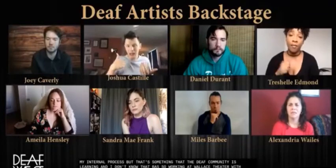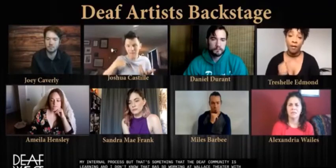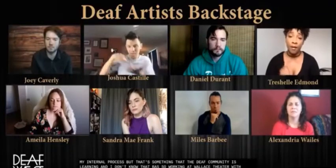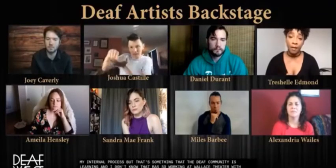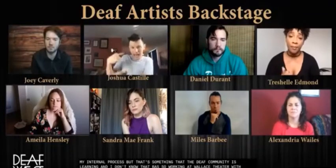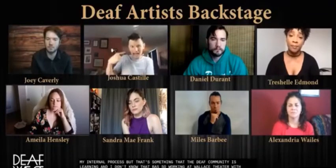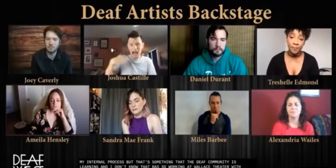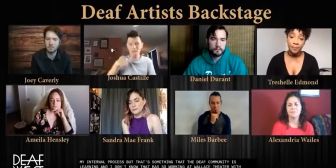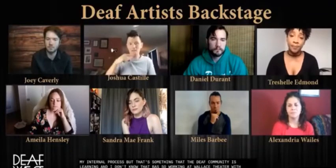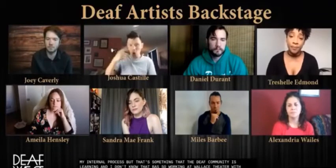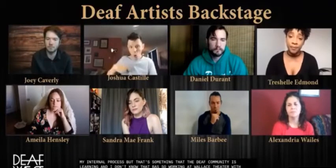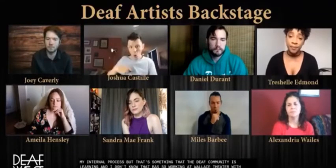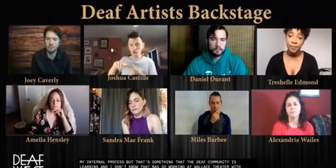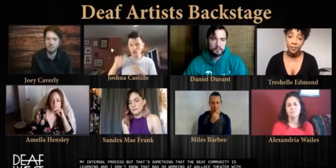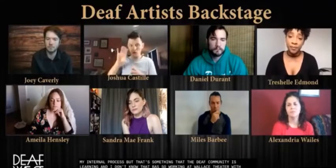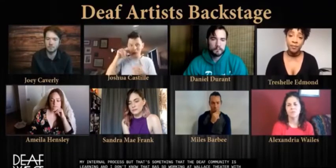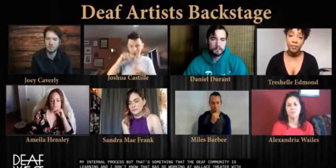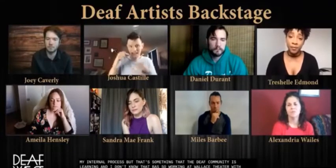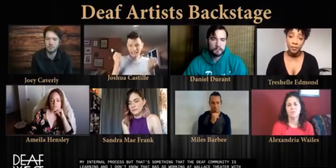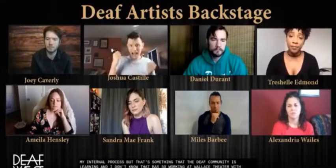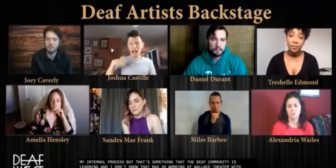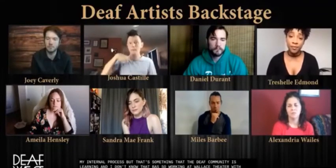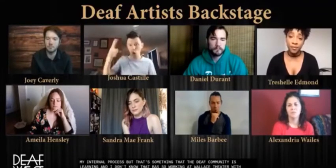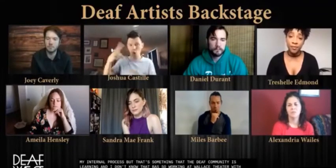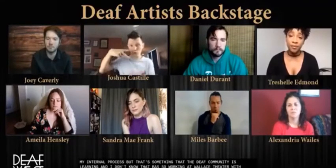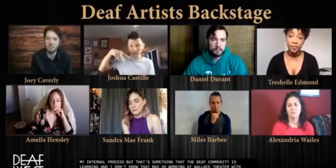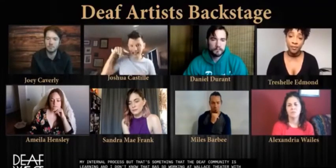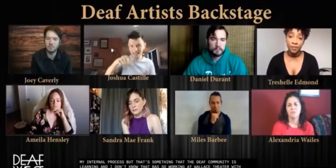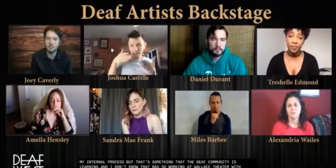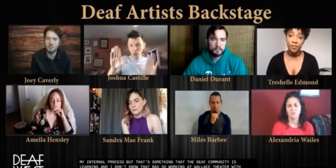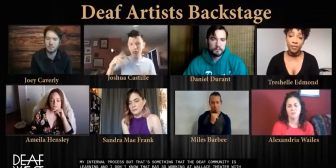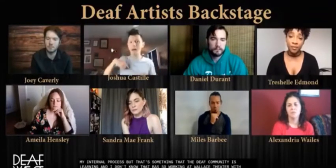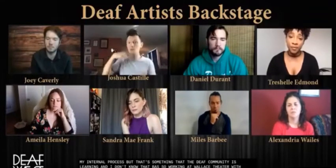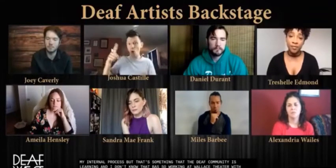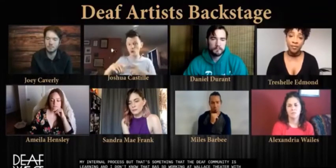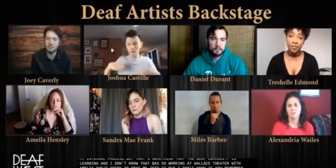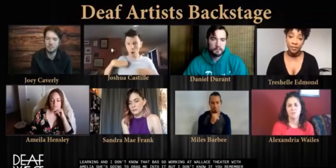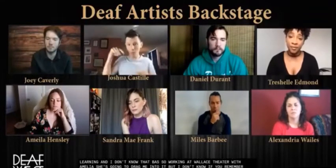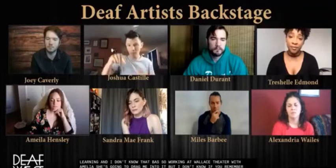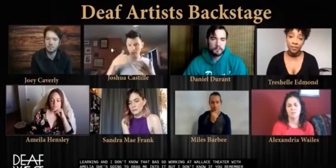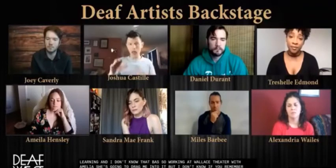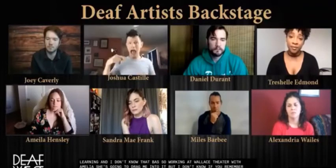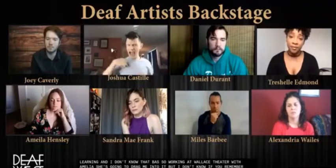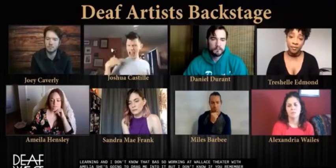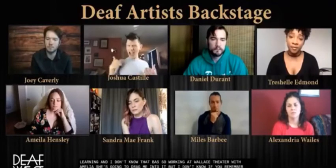So, it's just something that I wasn't able to grasp. I didn't like that show and that just wasn't the style for me.